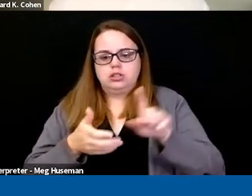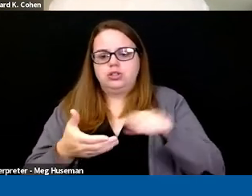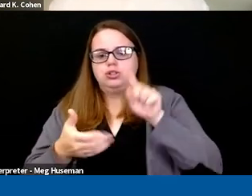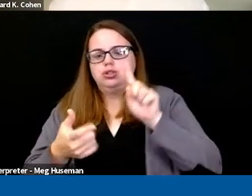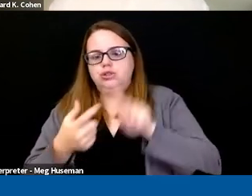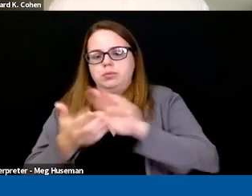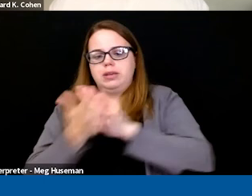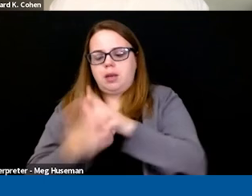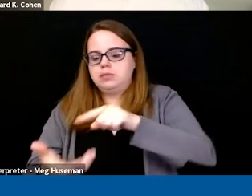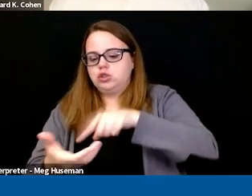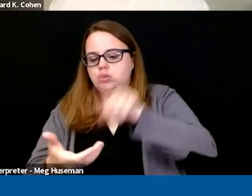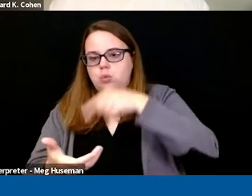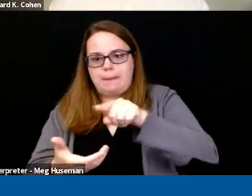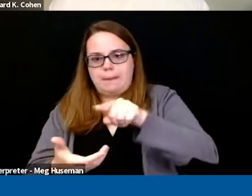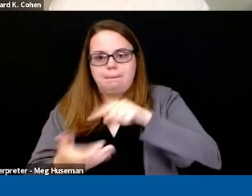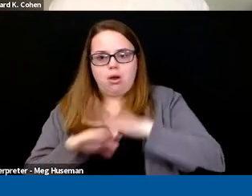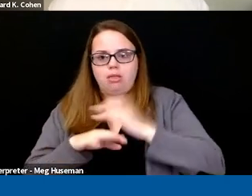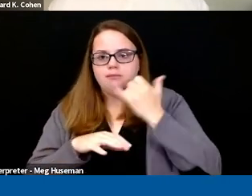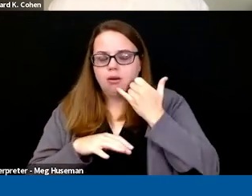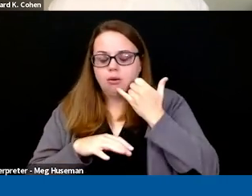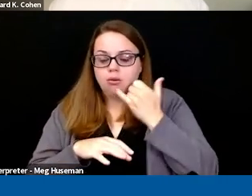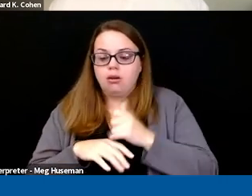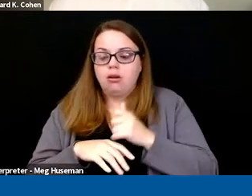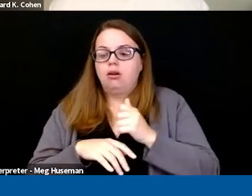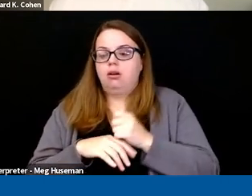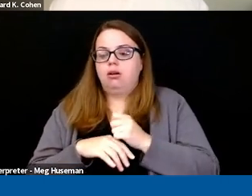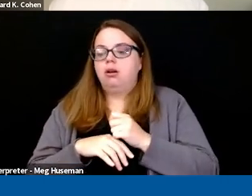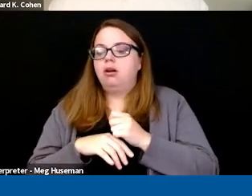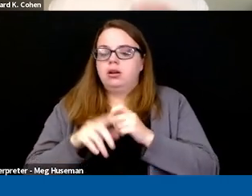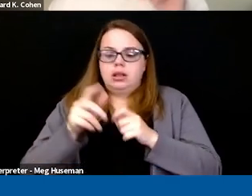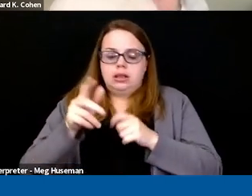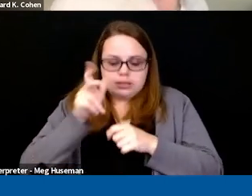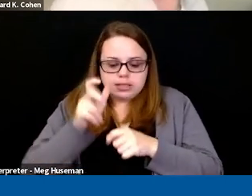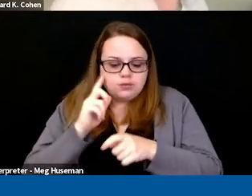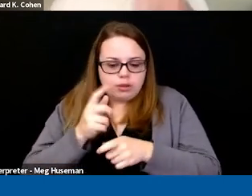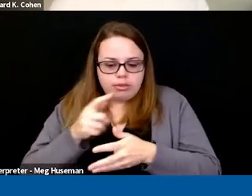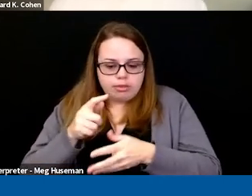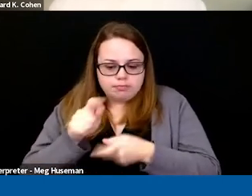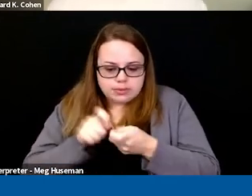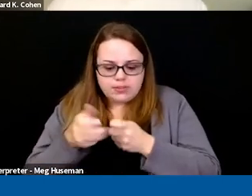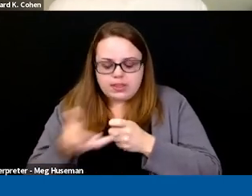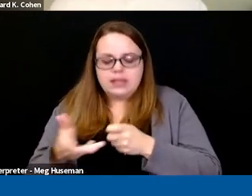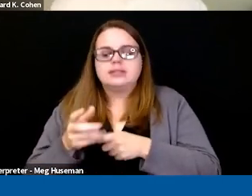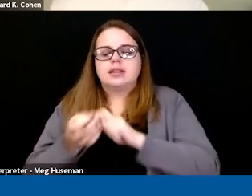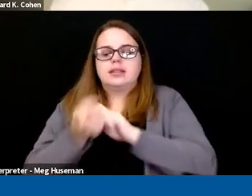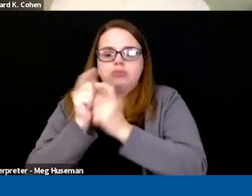And even just listening for swipe events and translating that into actions is very difficult on mobile platforms.